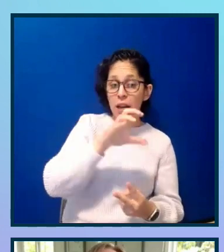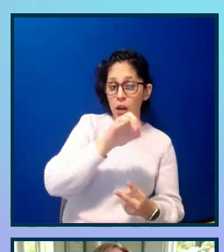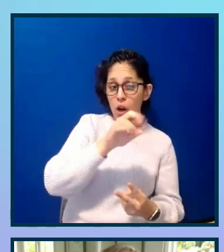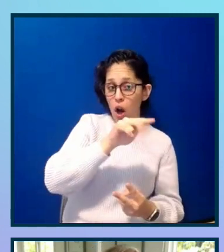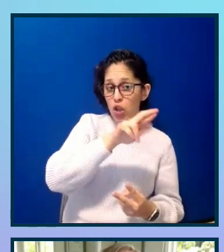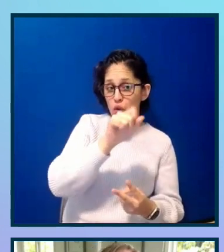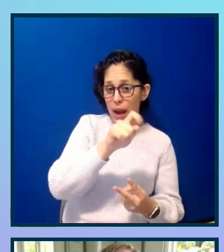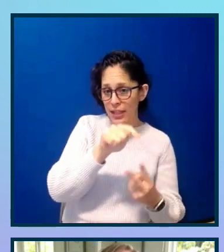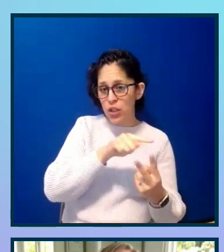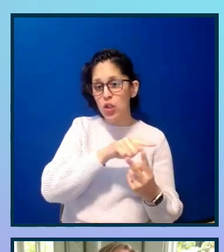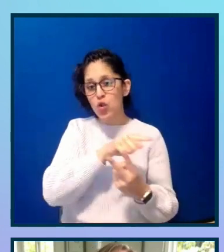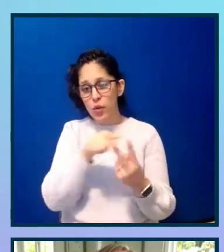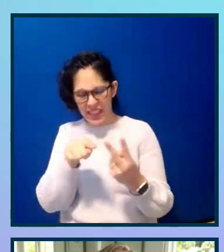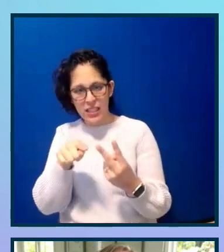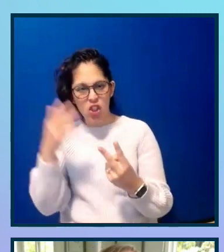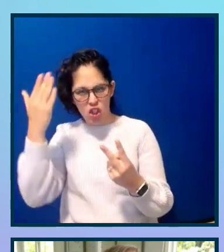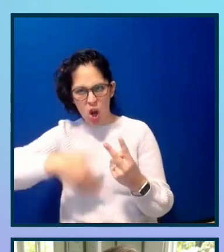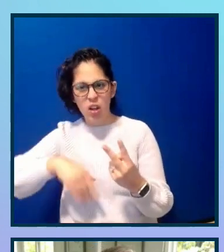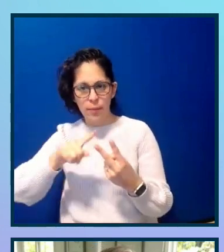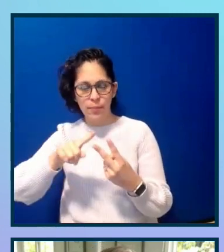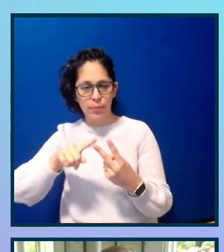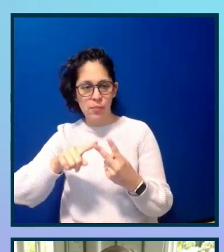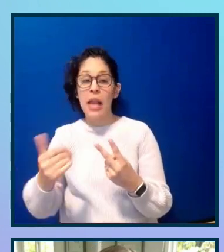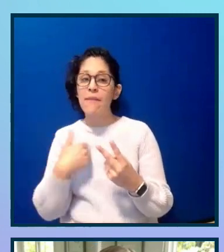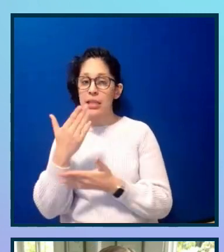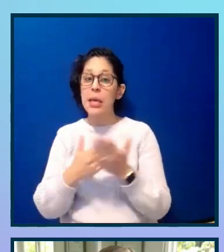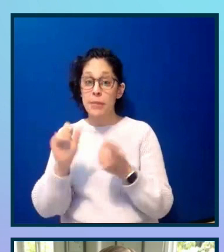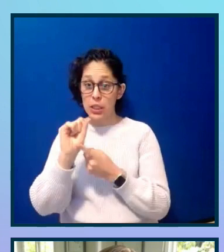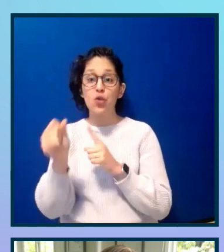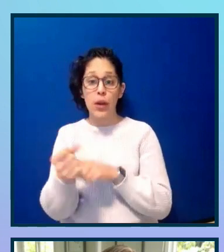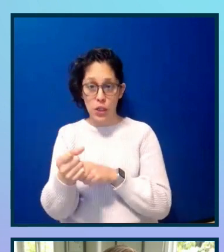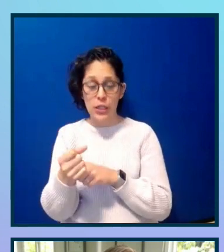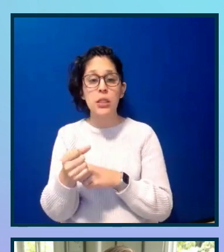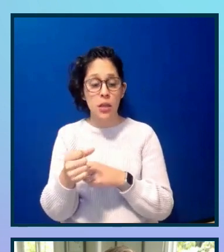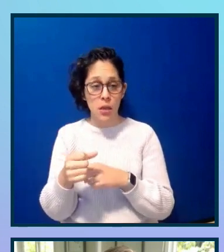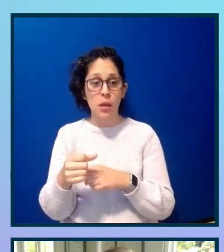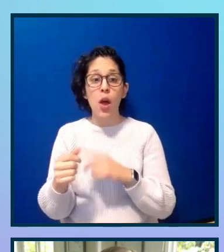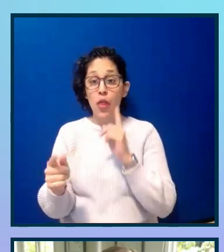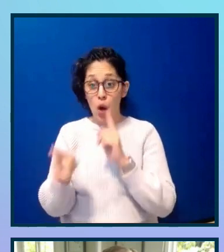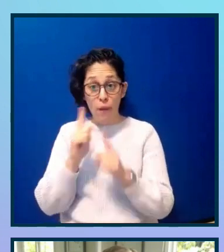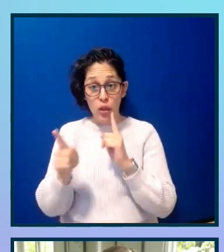I've had situations where the conversation is blocked